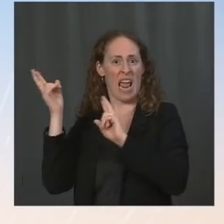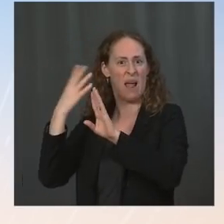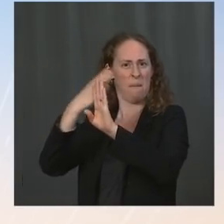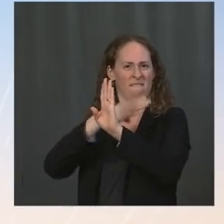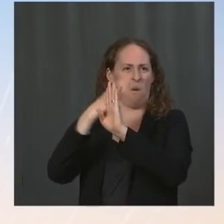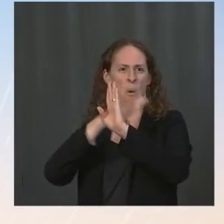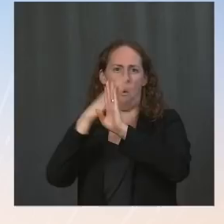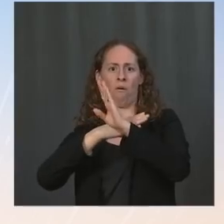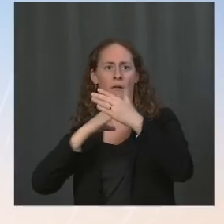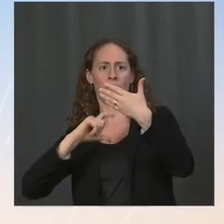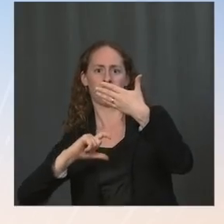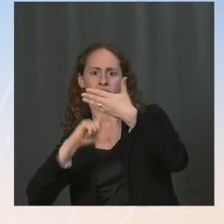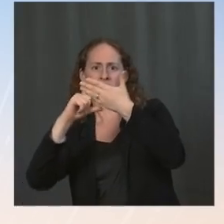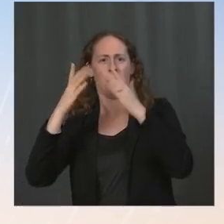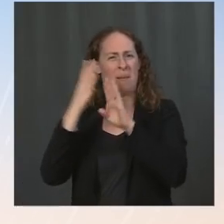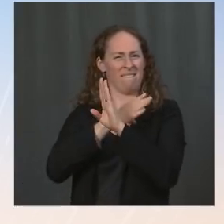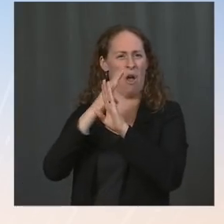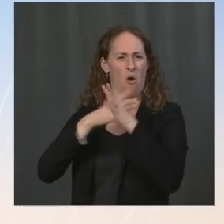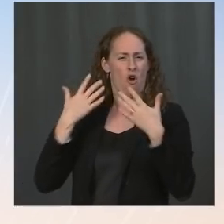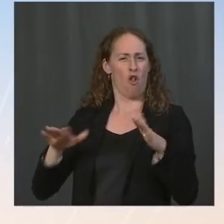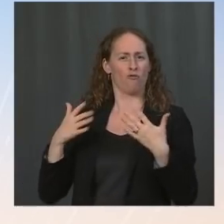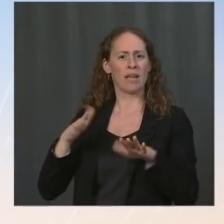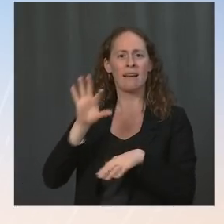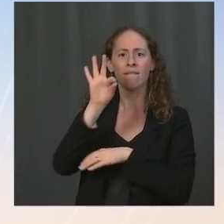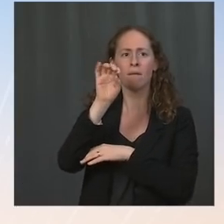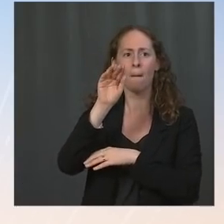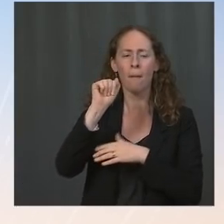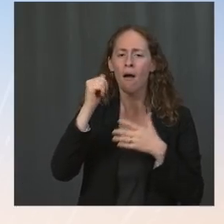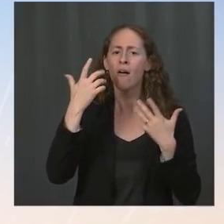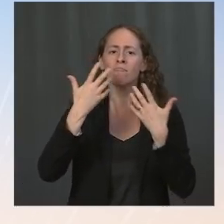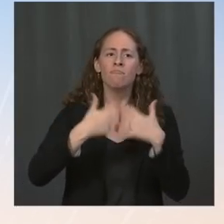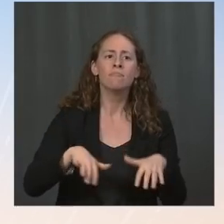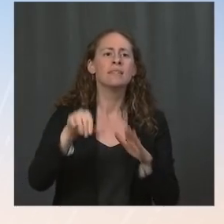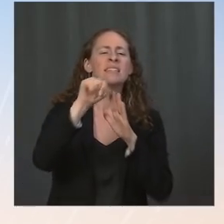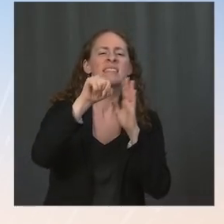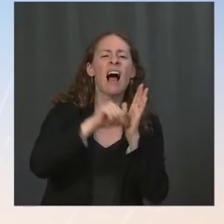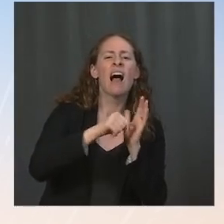and local partners, as well as nongovernmental agencies to support needs of areas affected by Ida.